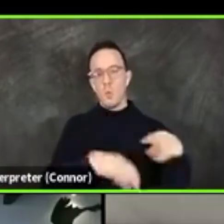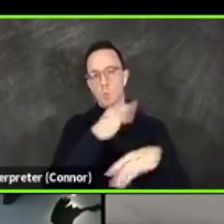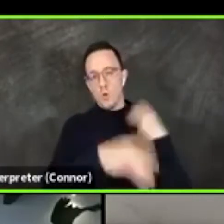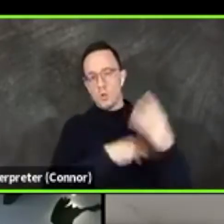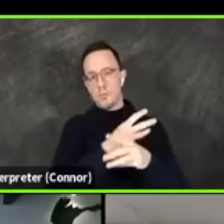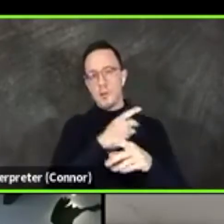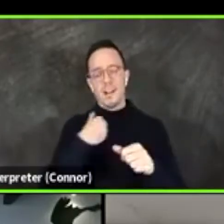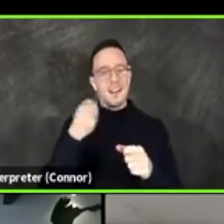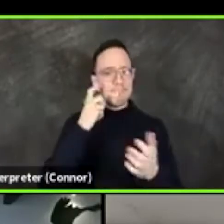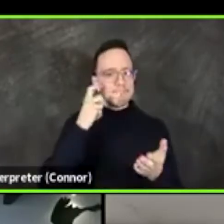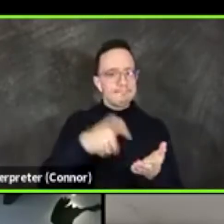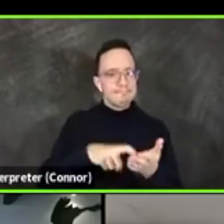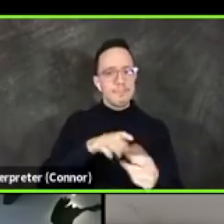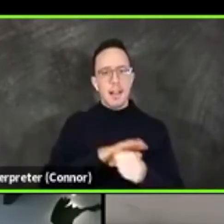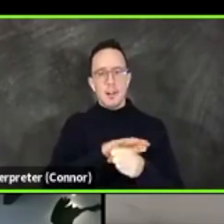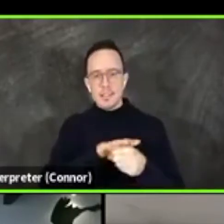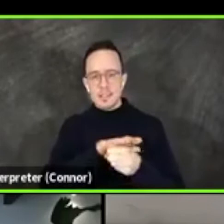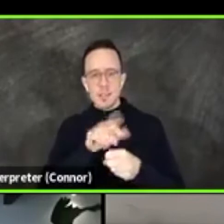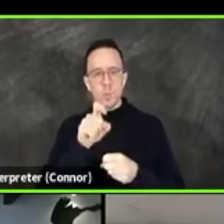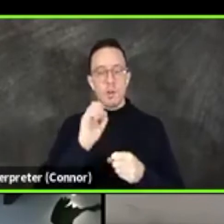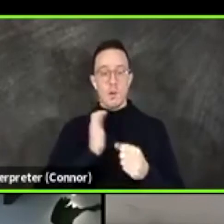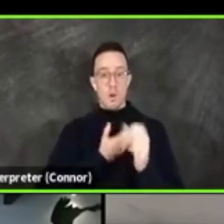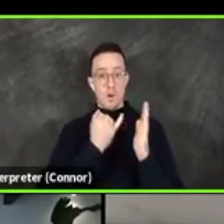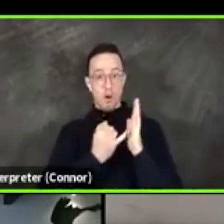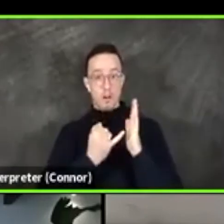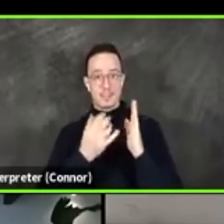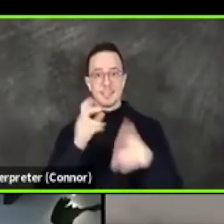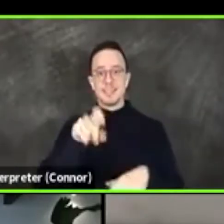I FEEL IS NEEDED BOTH AS ARTISTS AND ORGANIZERS, AND I DON'T MEAN SPARKS -- SOMETIMES